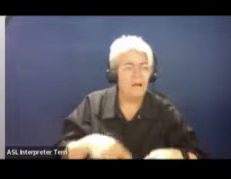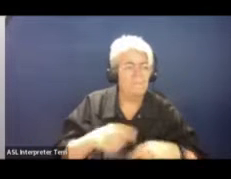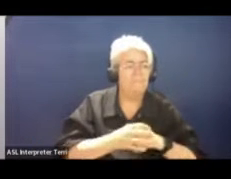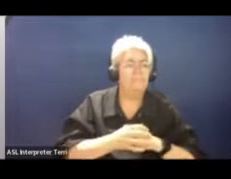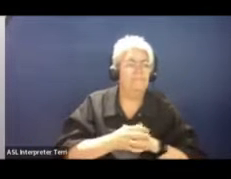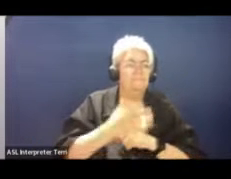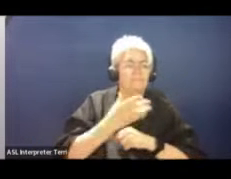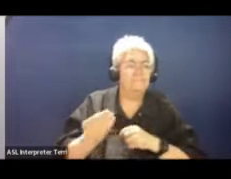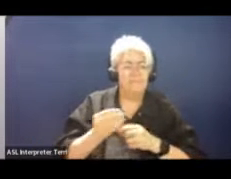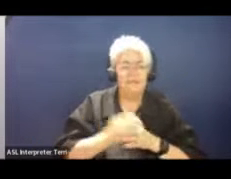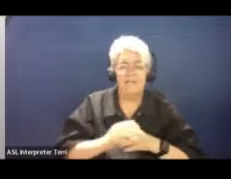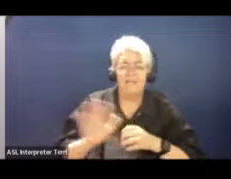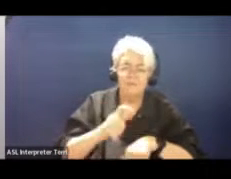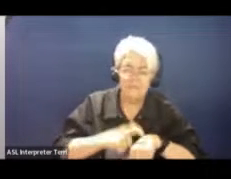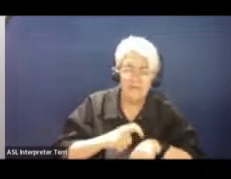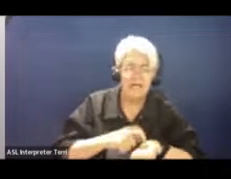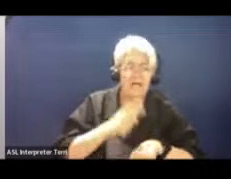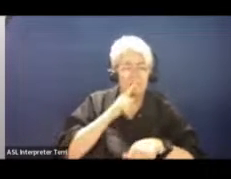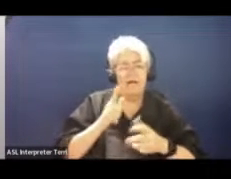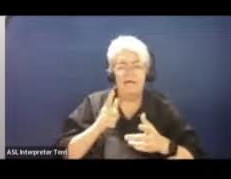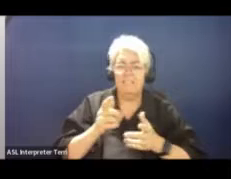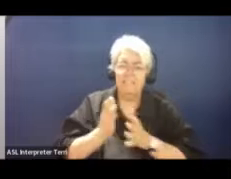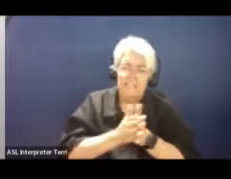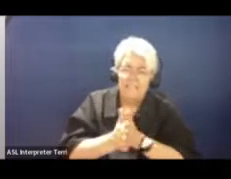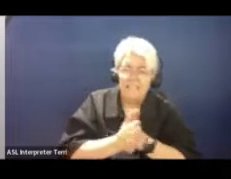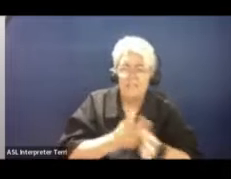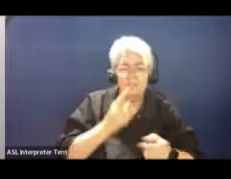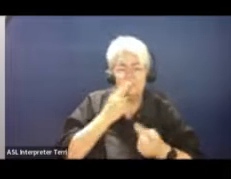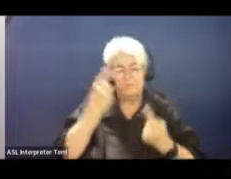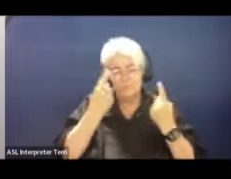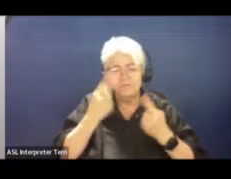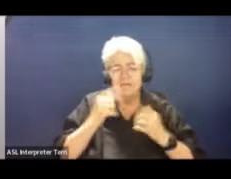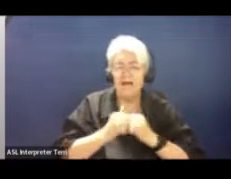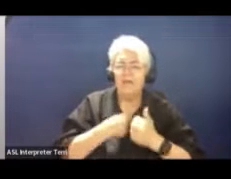the time and energy to invest in how we can be more trauma informed to best serve our